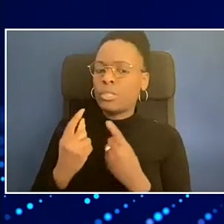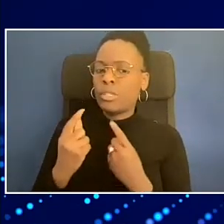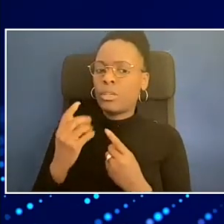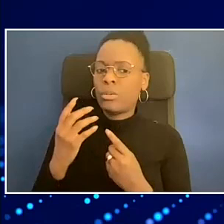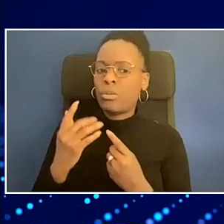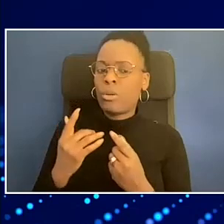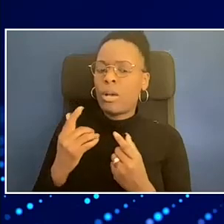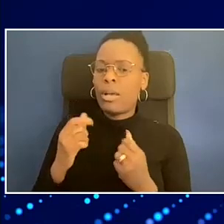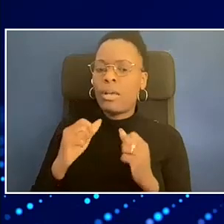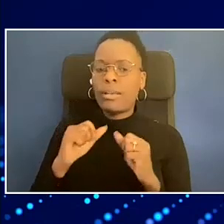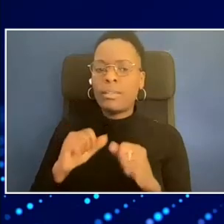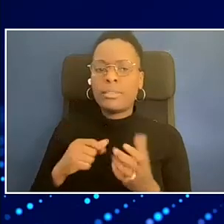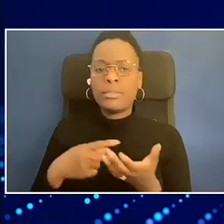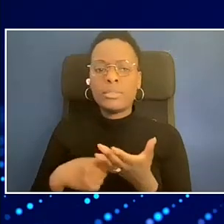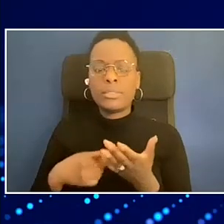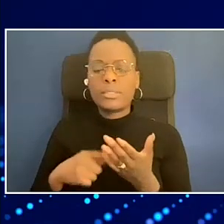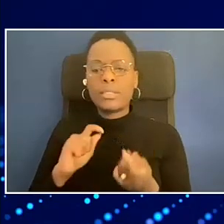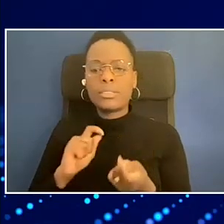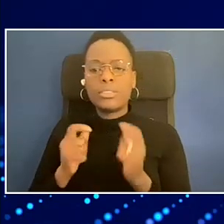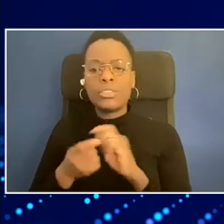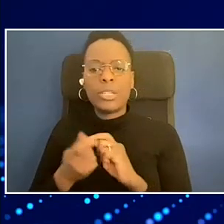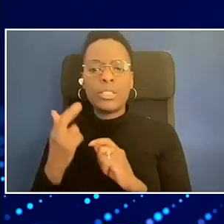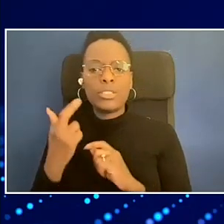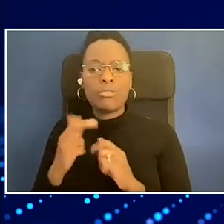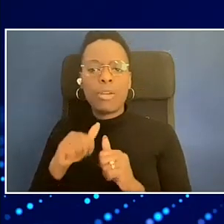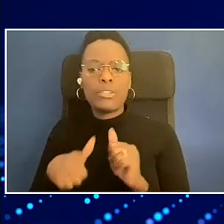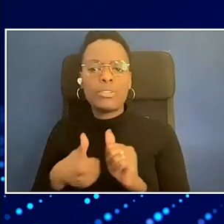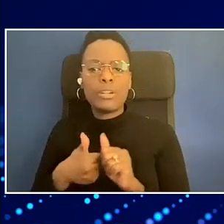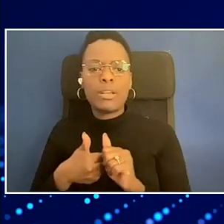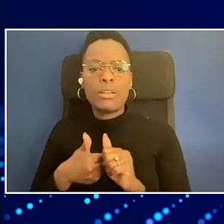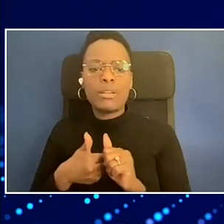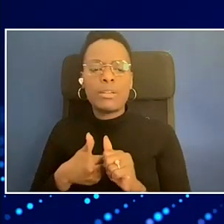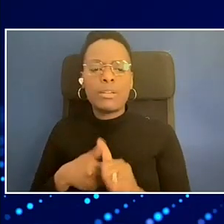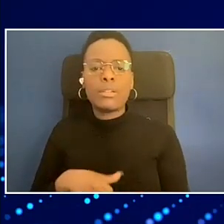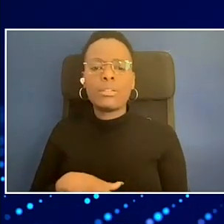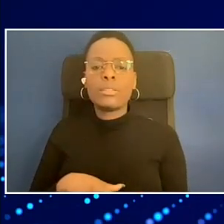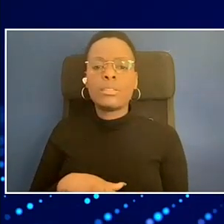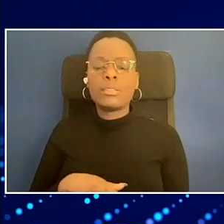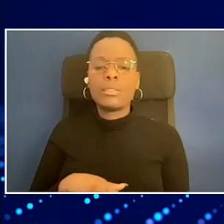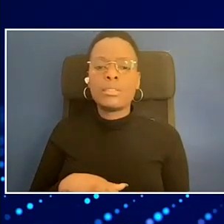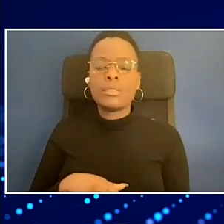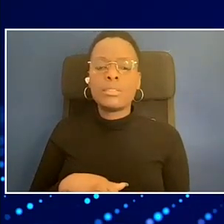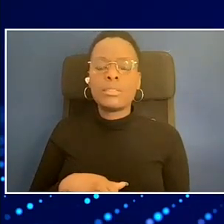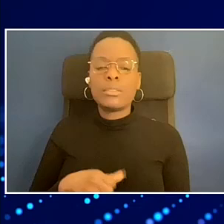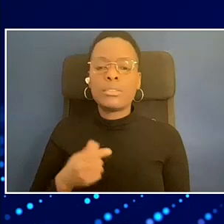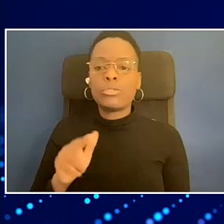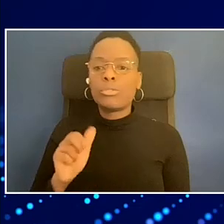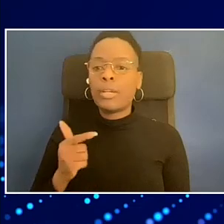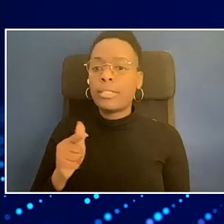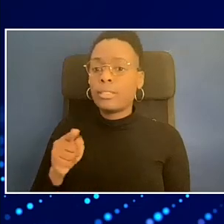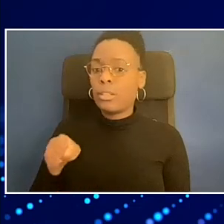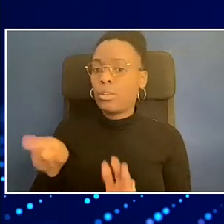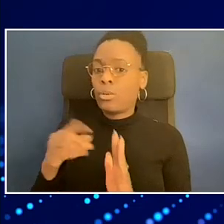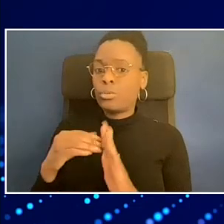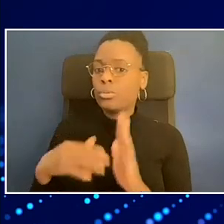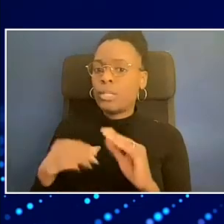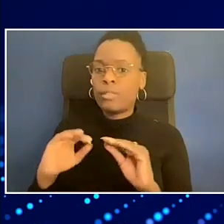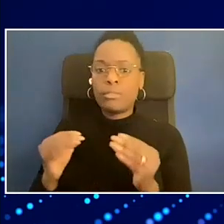Yeah, we- Yeah. Well, confined- those students have no- those students really have no option to purchase elsewhere.